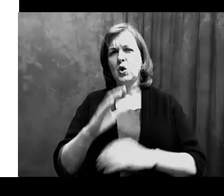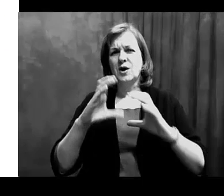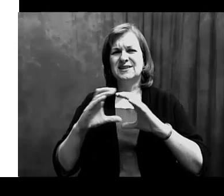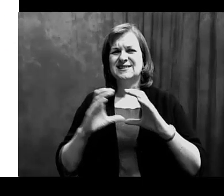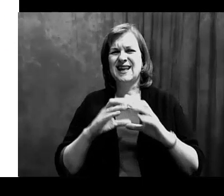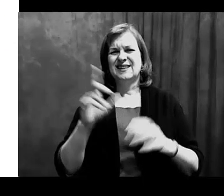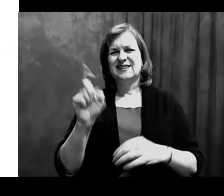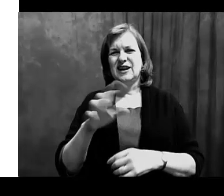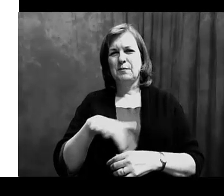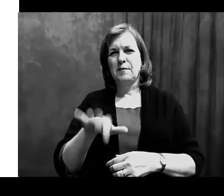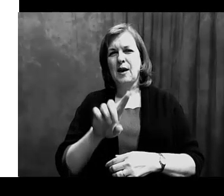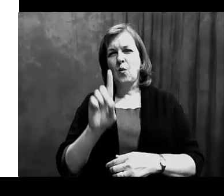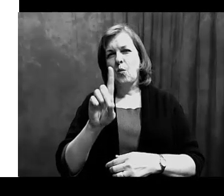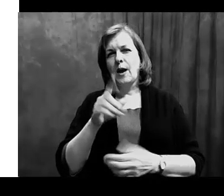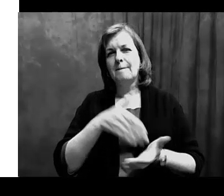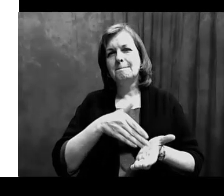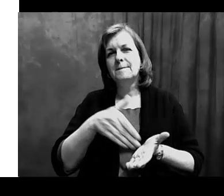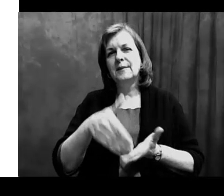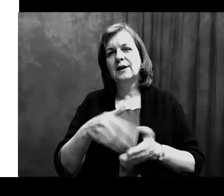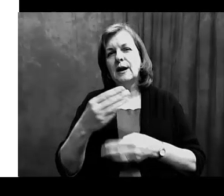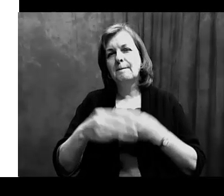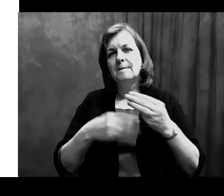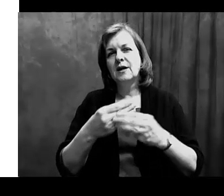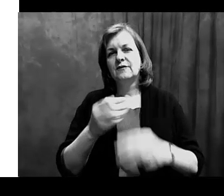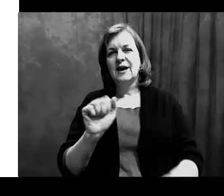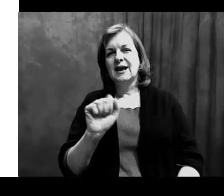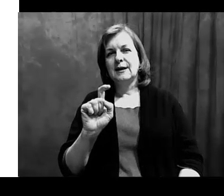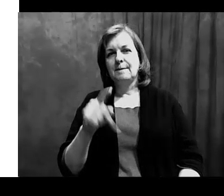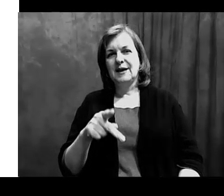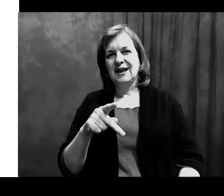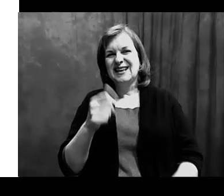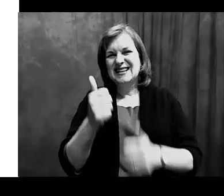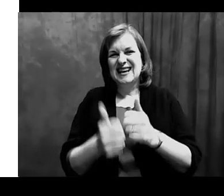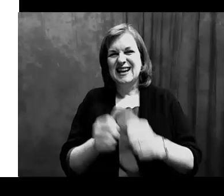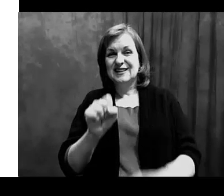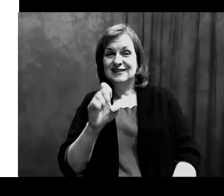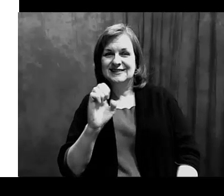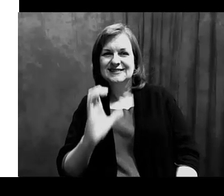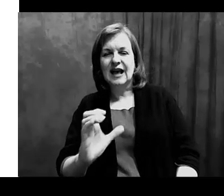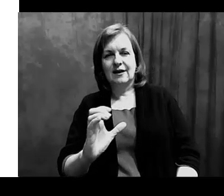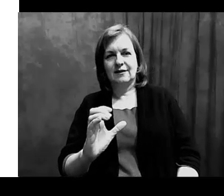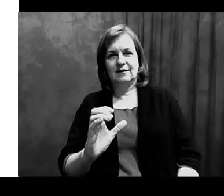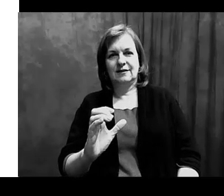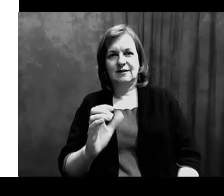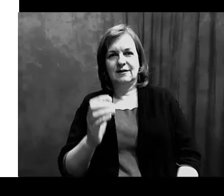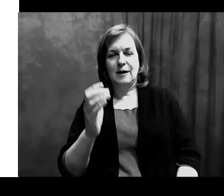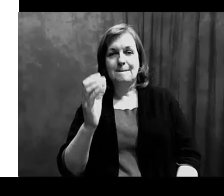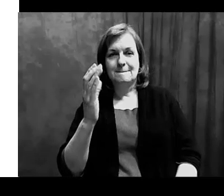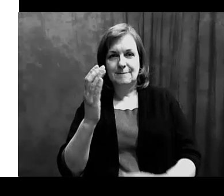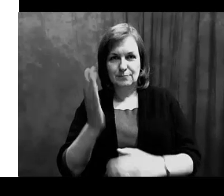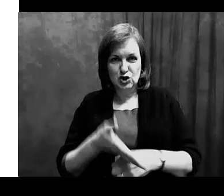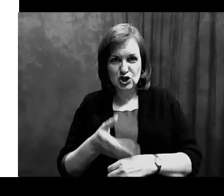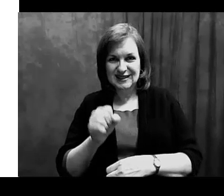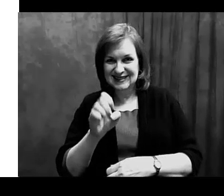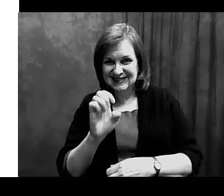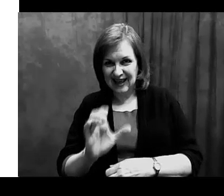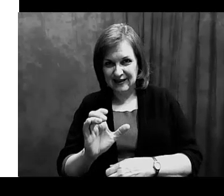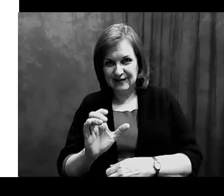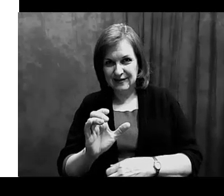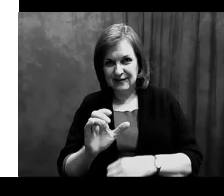turns out that your cells need up about a million molecules of ATP per second -- PER SECOND!!